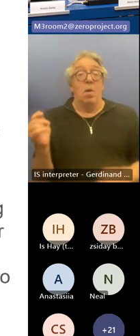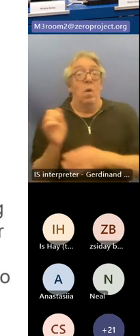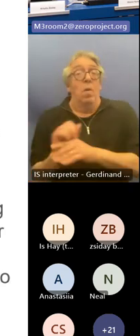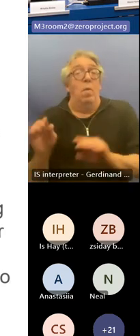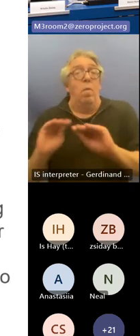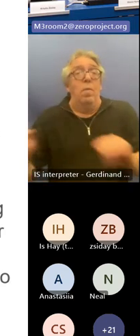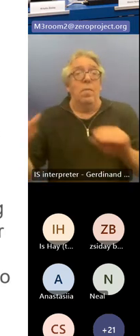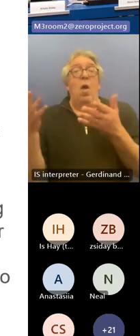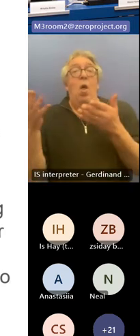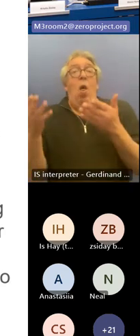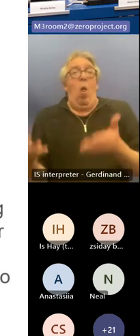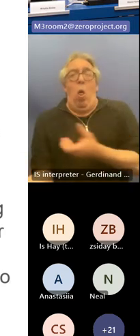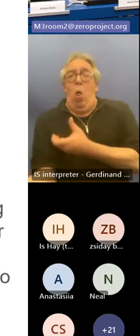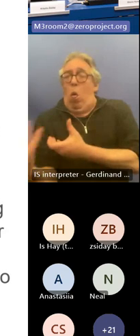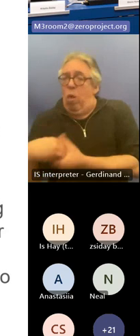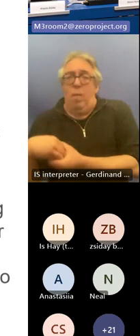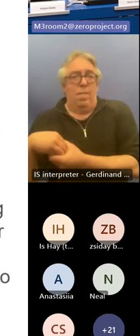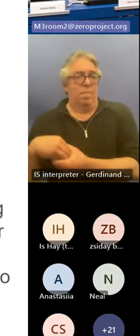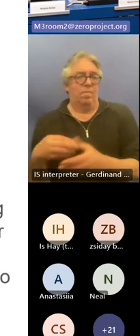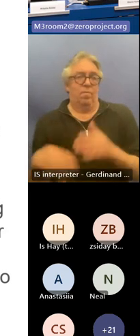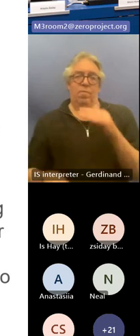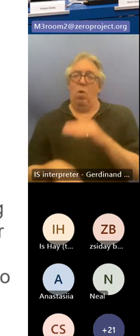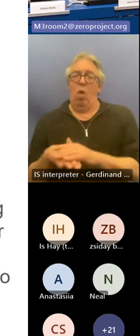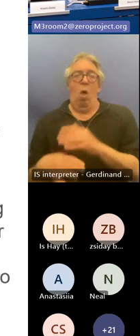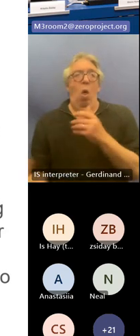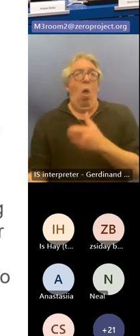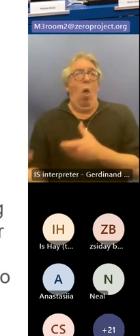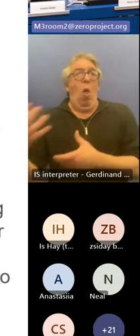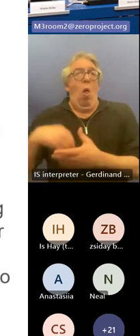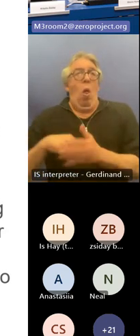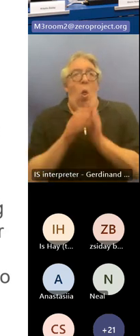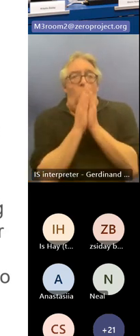with the Australian Disability Network we have reviewed their premises to make sure that they